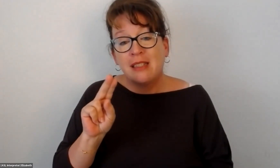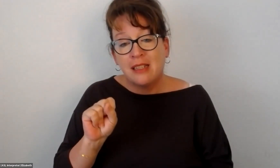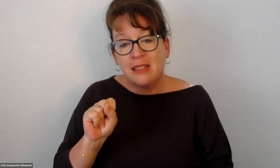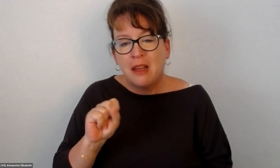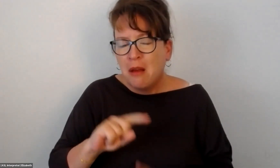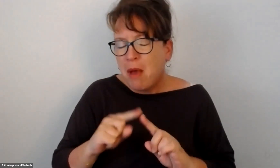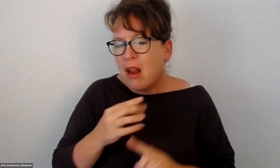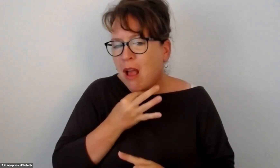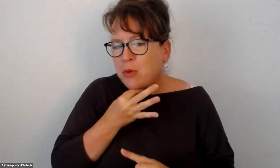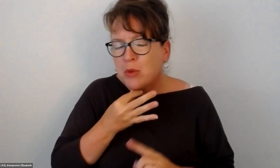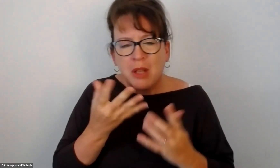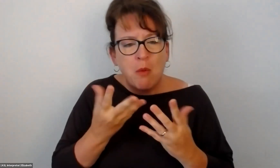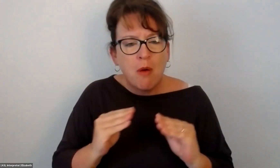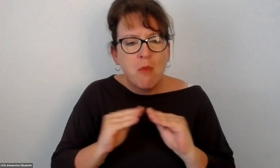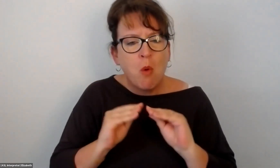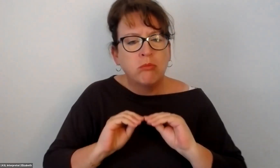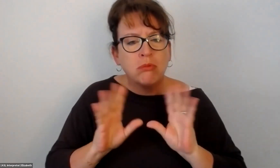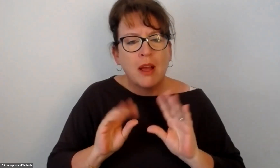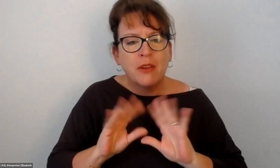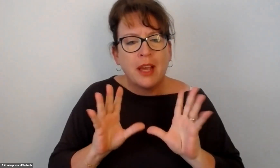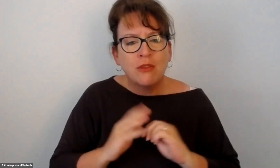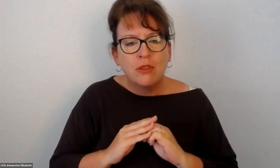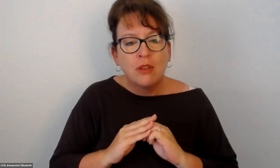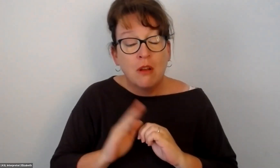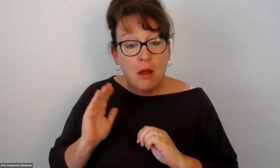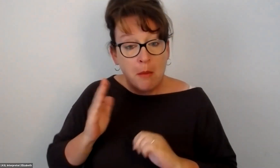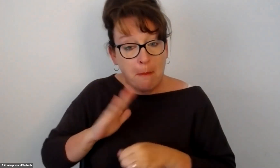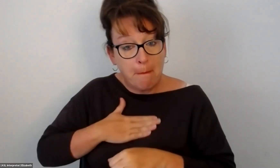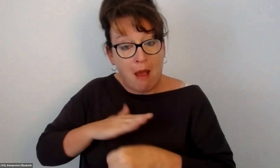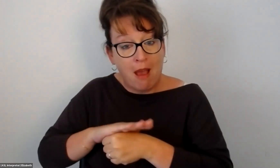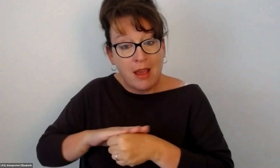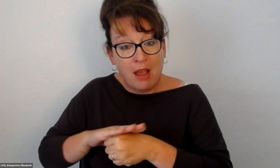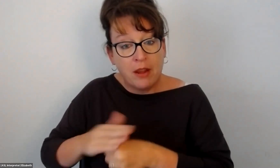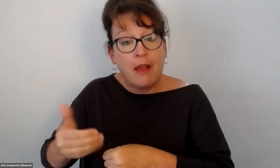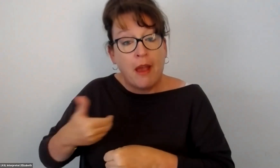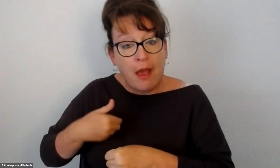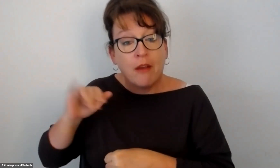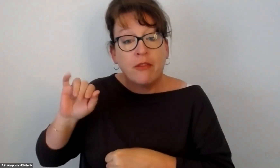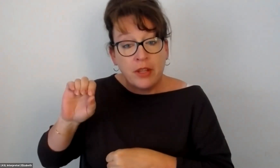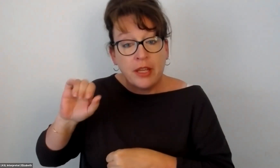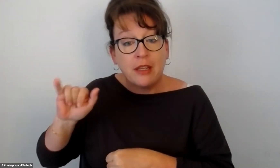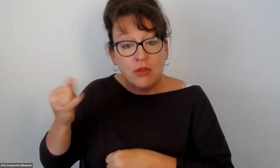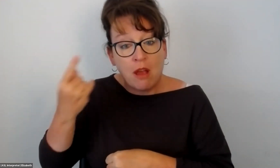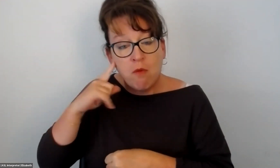years ago that we heard consistently across the different types of stakeholders in this space,